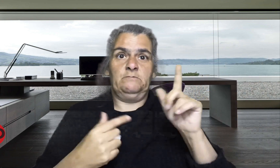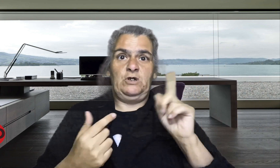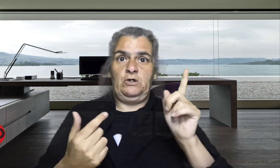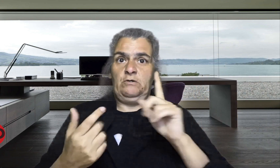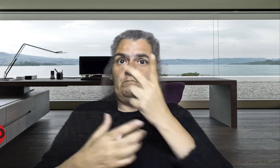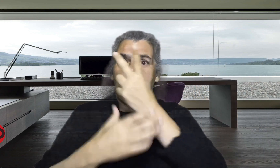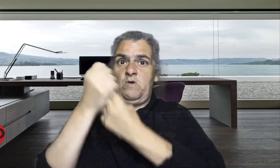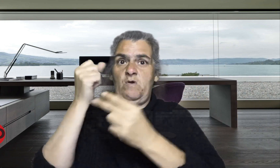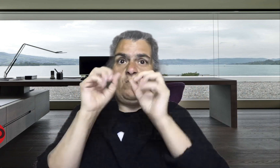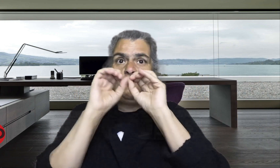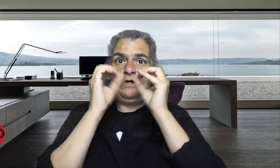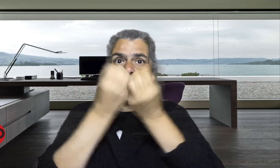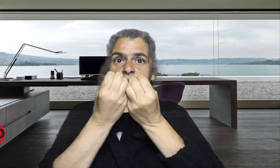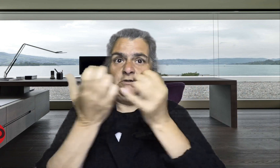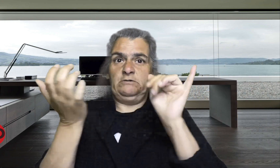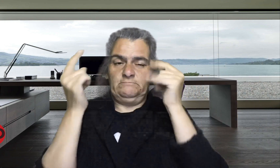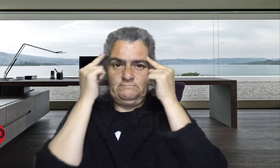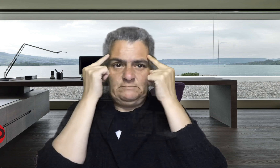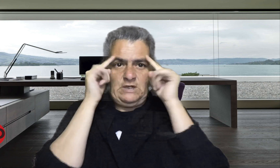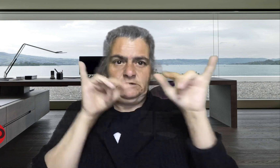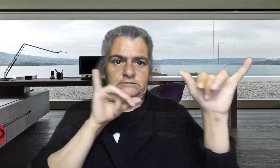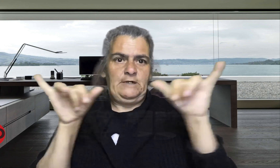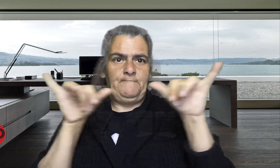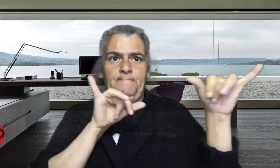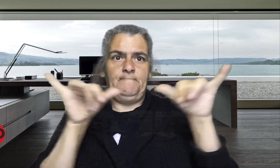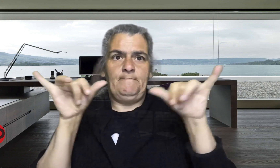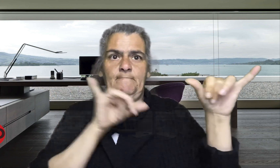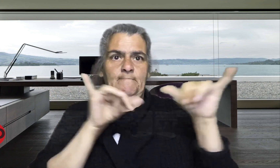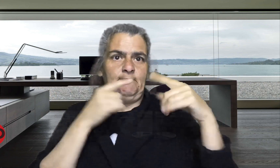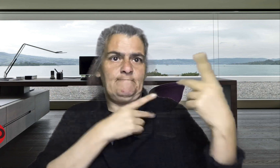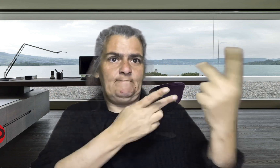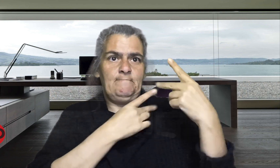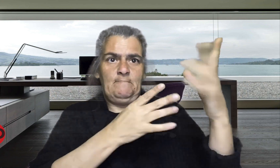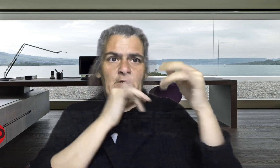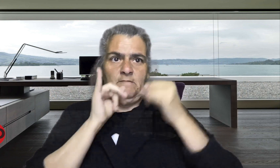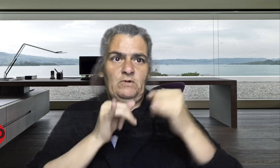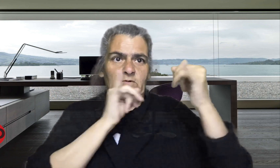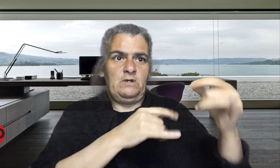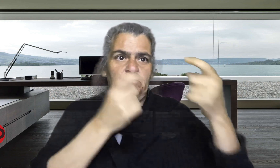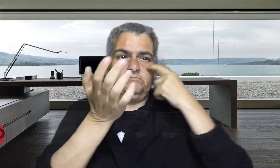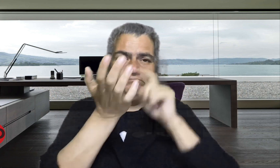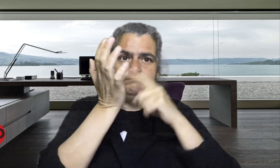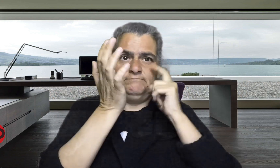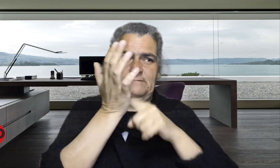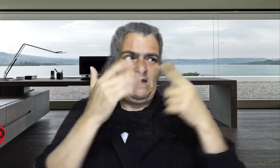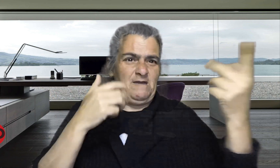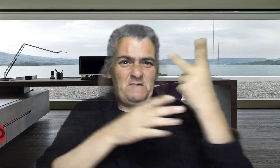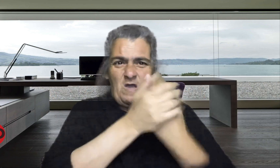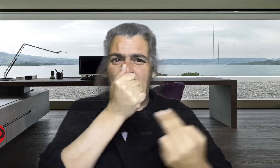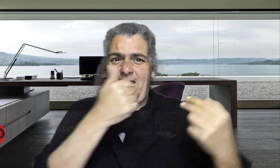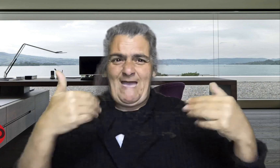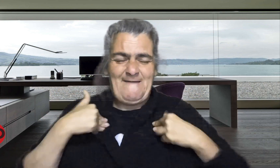when both organizations, like minded organizations and individuals